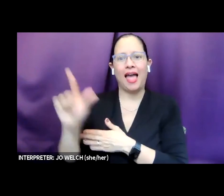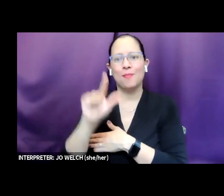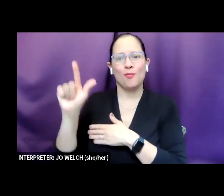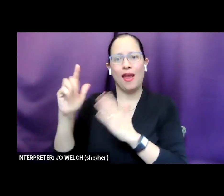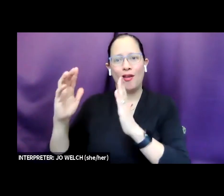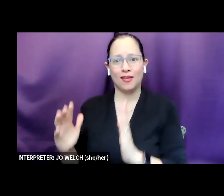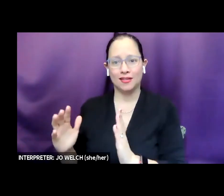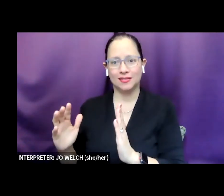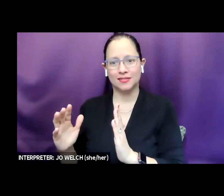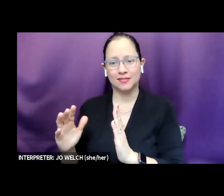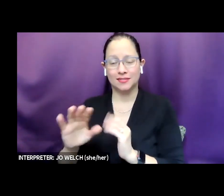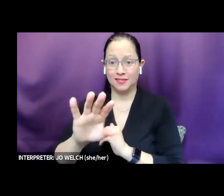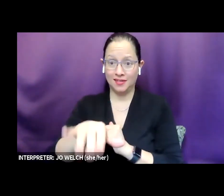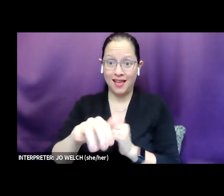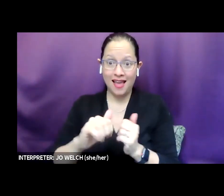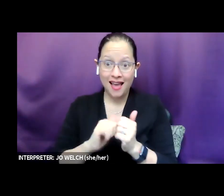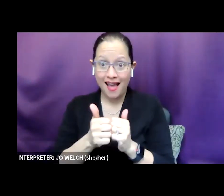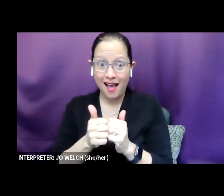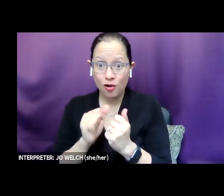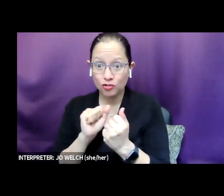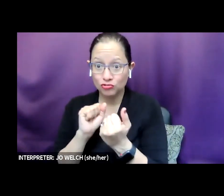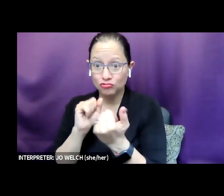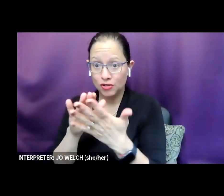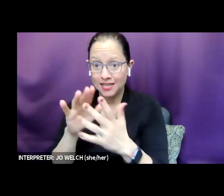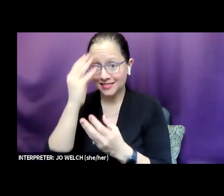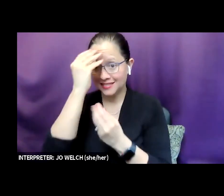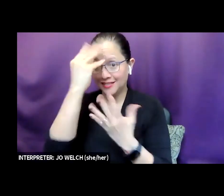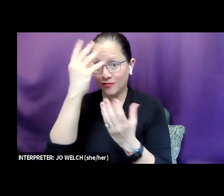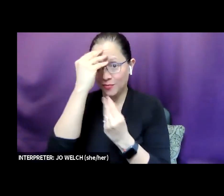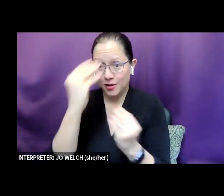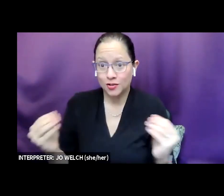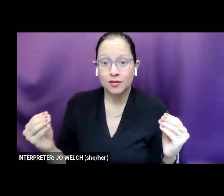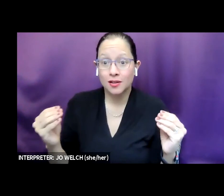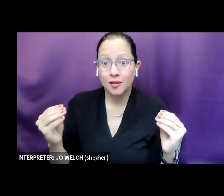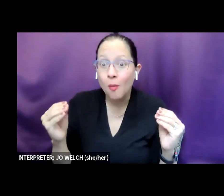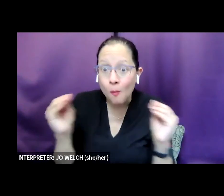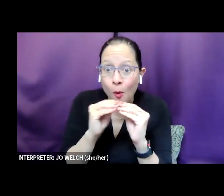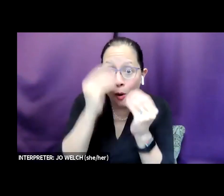more information right that's ludicrous. That's a business model.